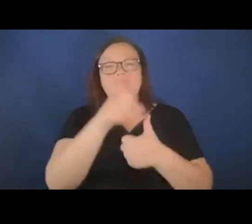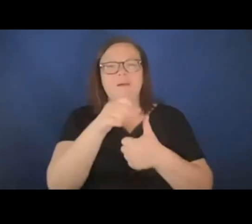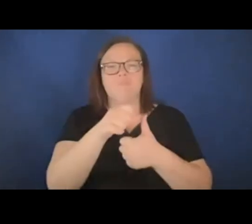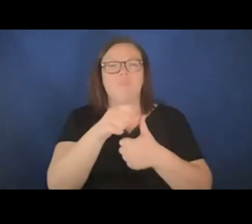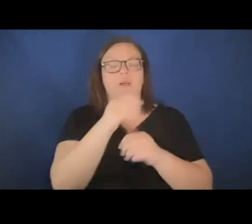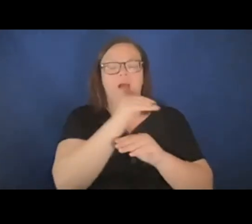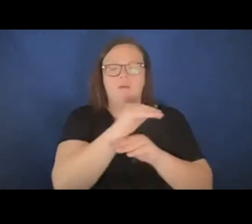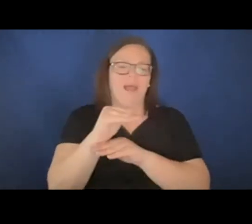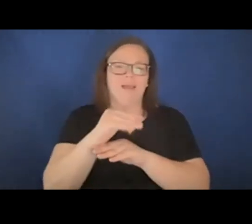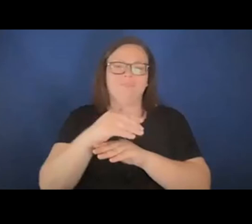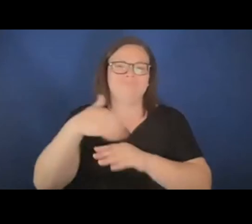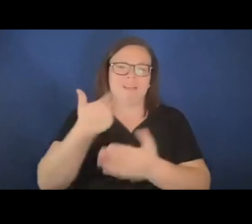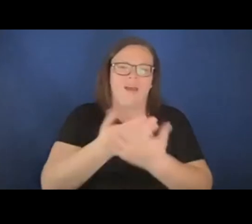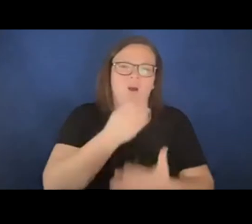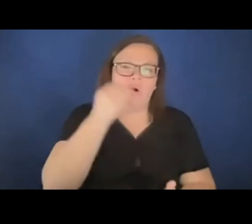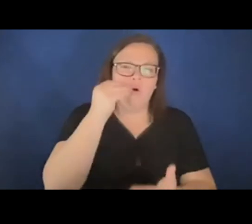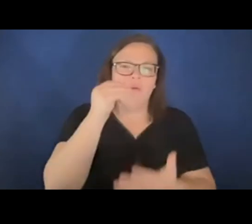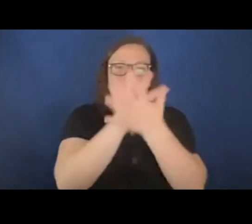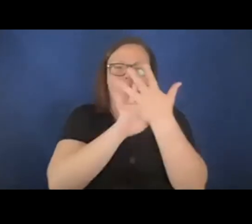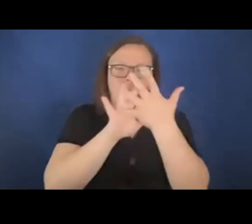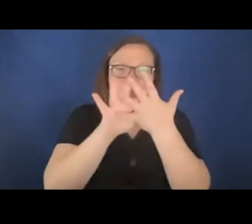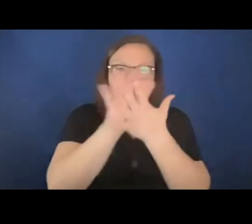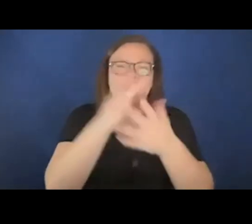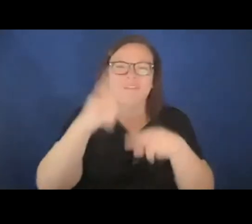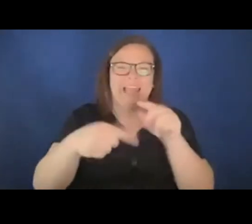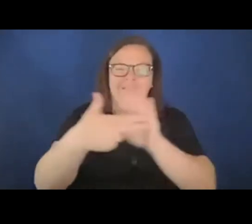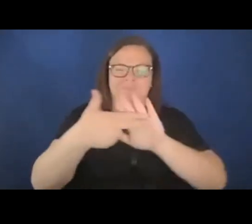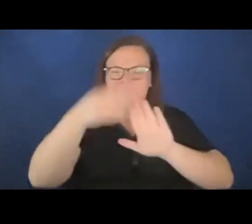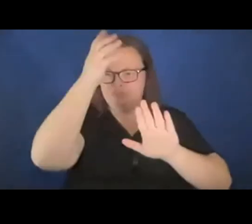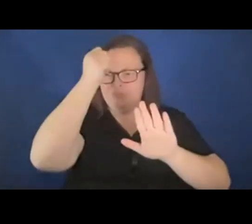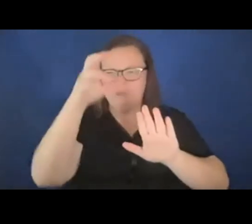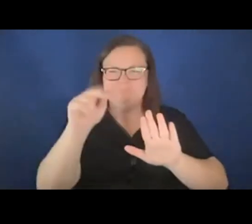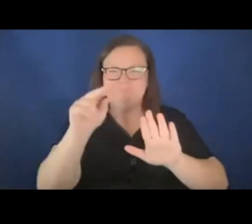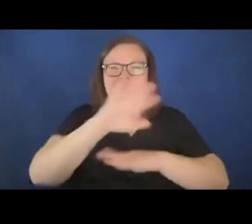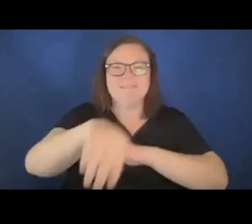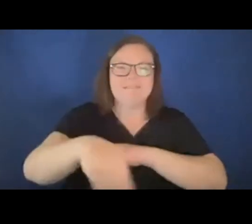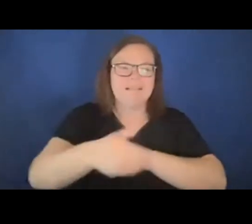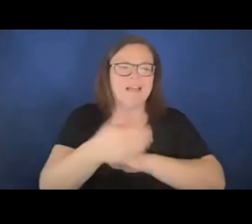Images too blurry to be called memories The nights of always feeling alone